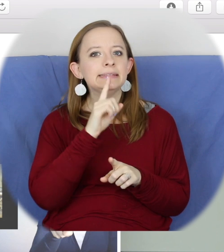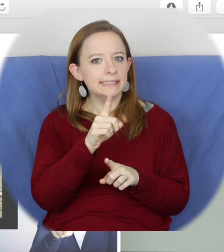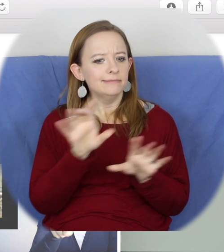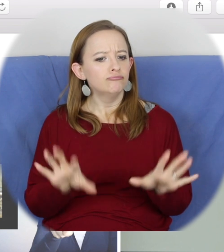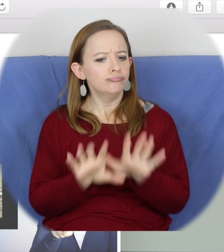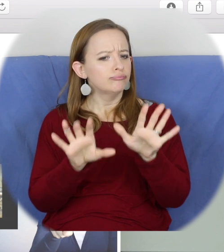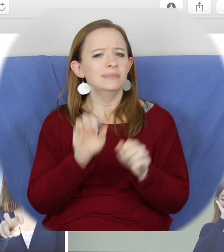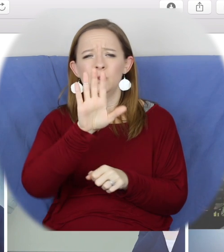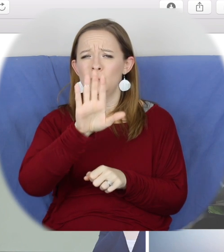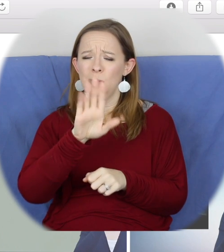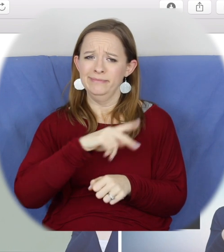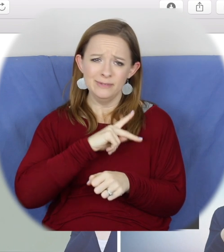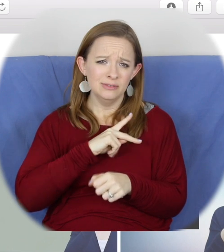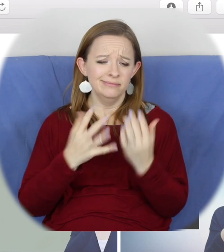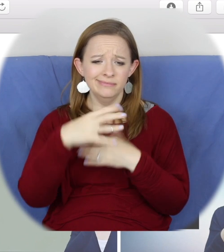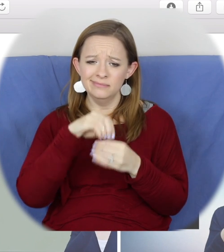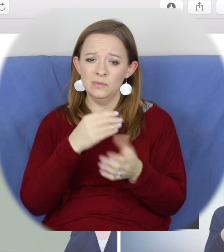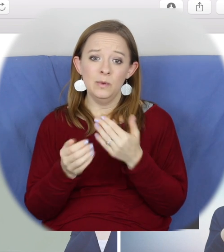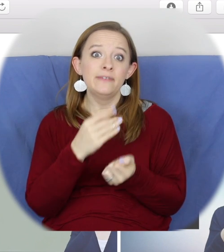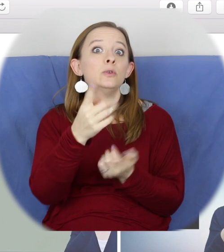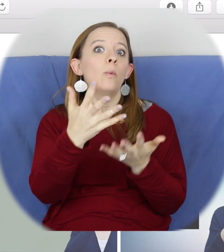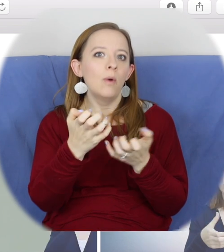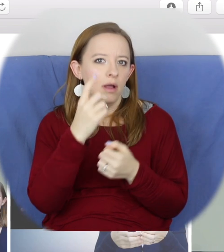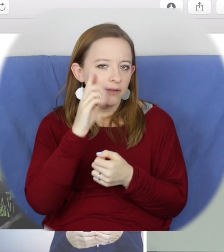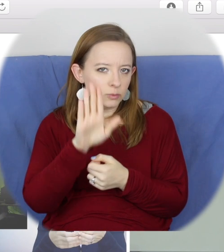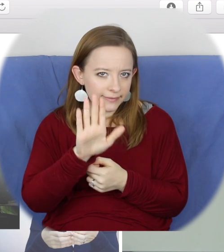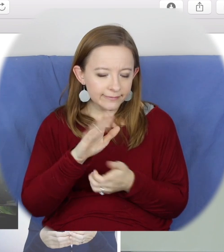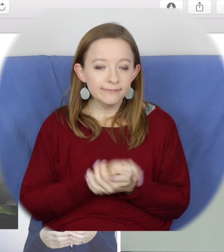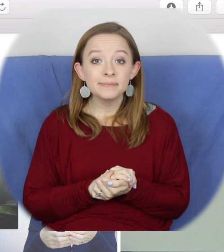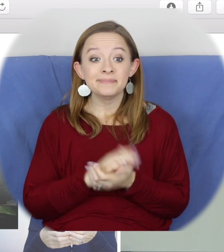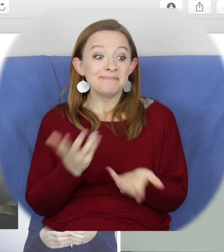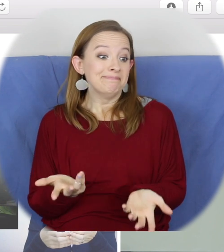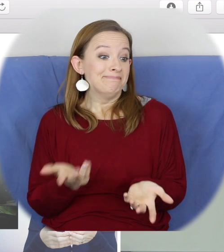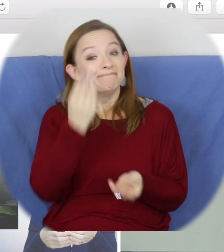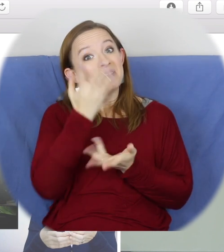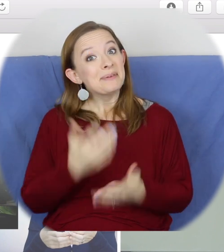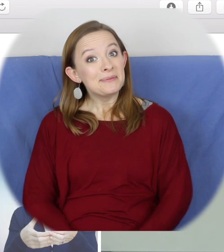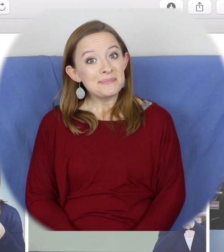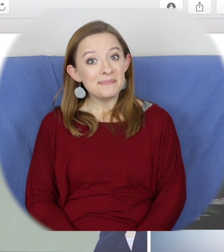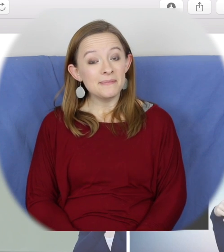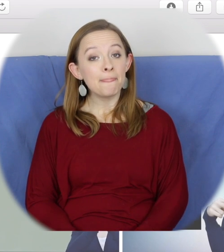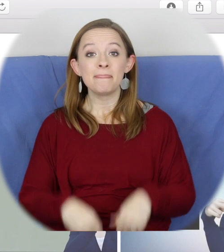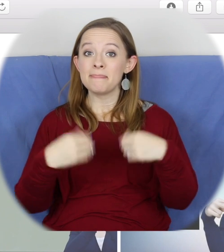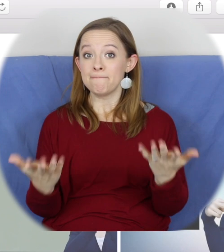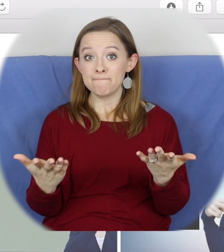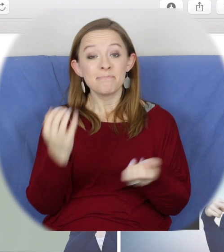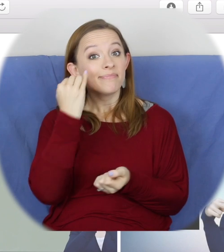Definitely style yours however you want to and include whatever information you want to on yours and yeah, let me know about that!